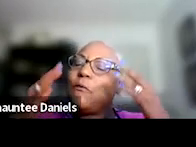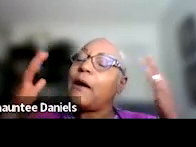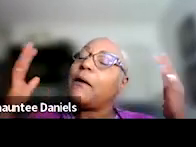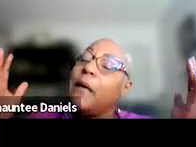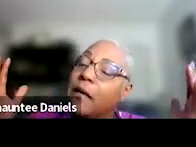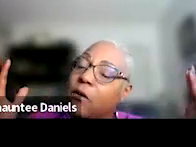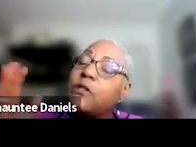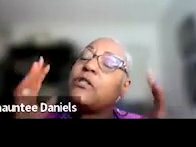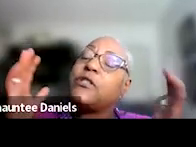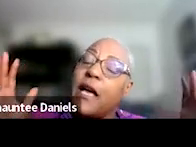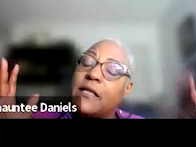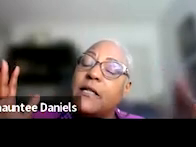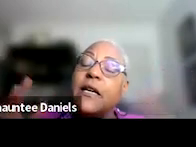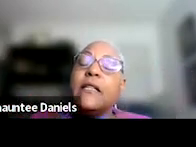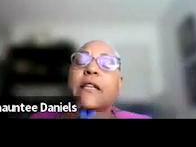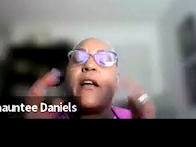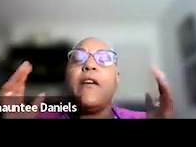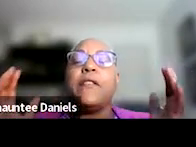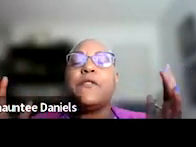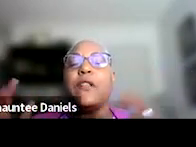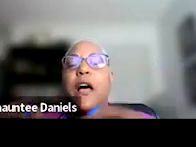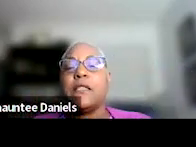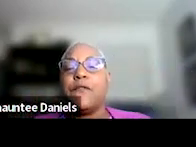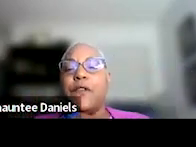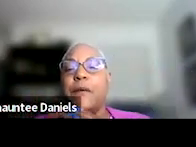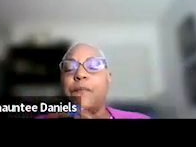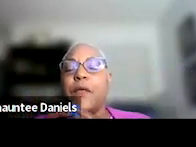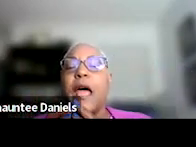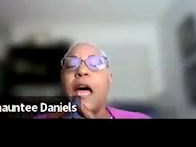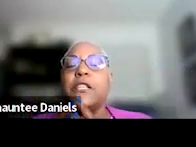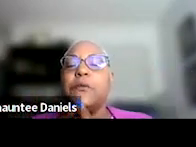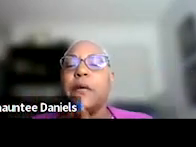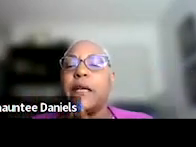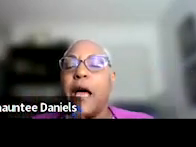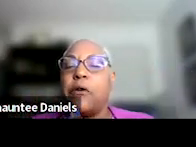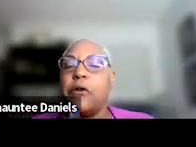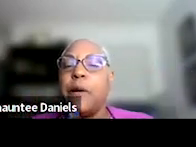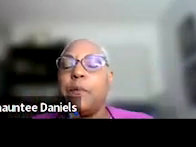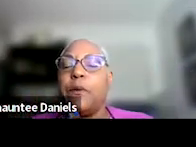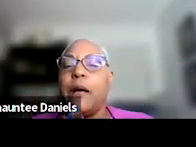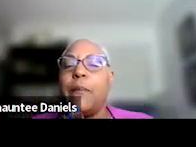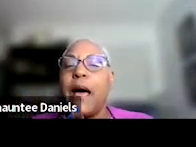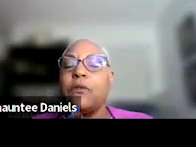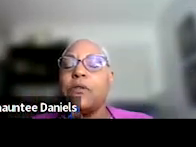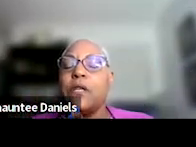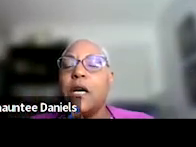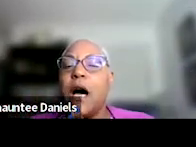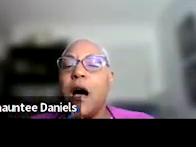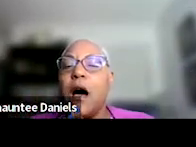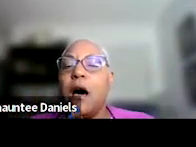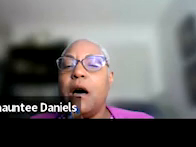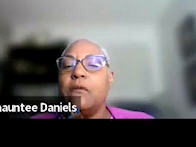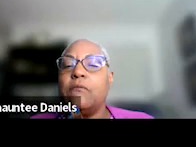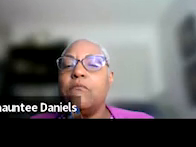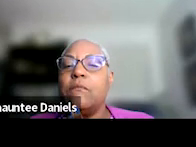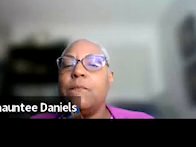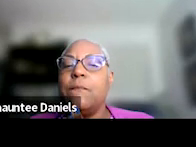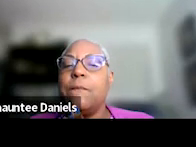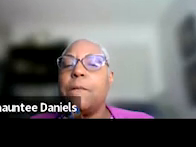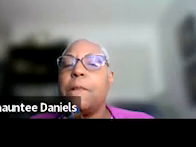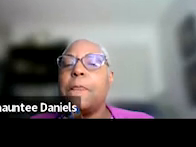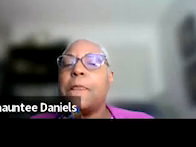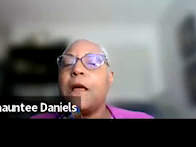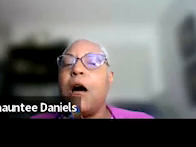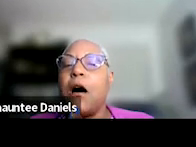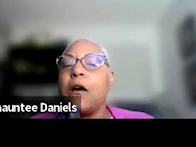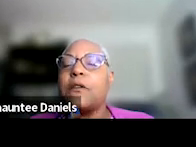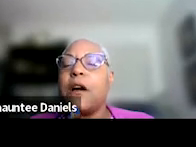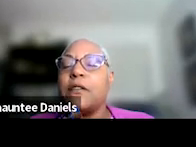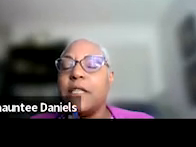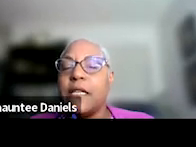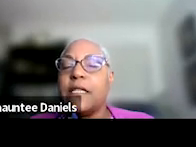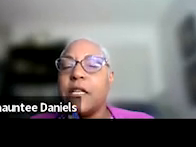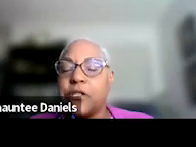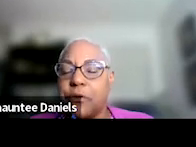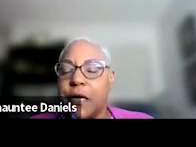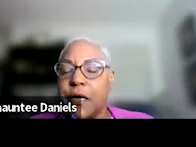recommend or suggest, take on this philosophy as you encounter people about our city's history.